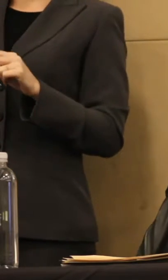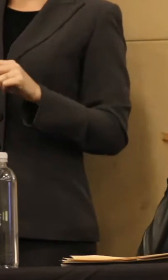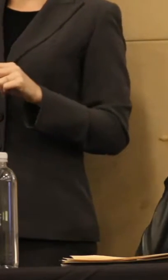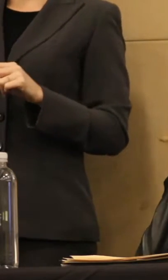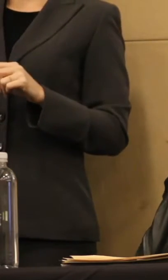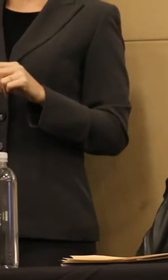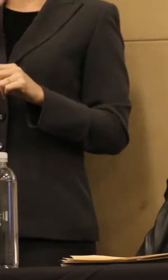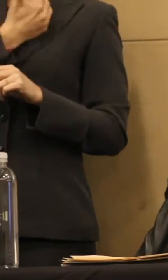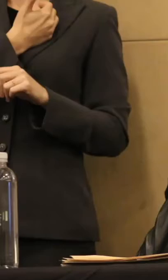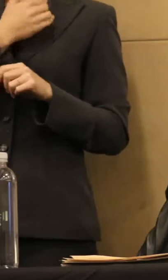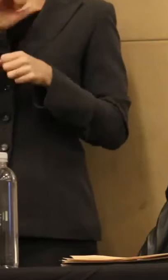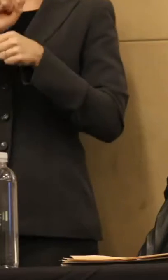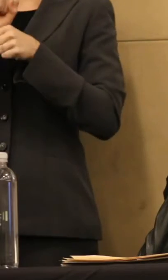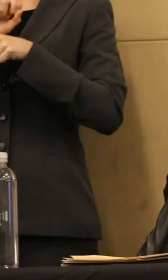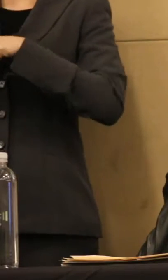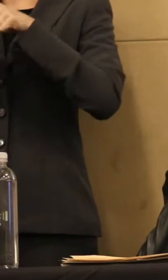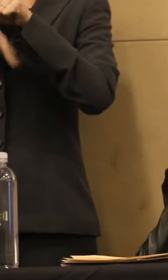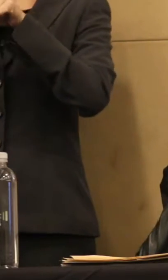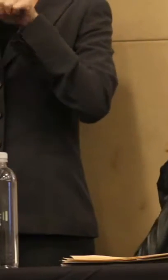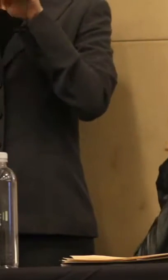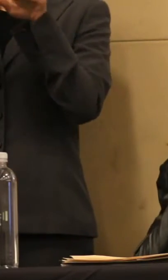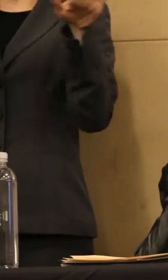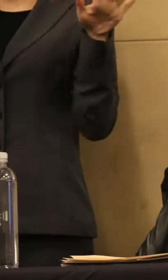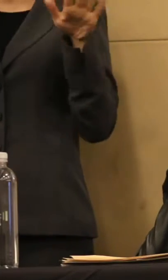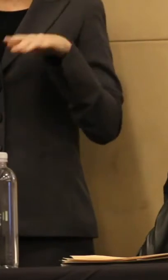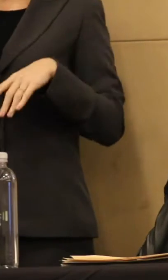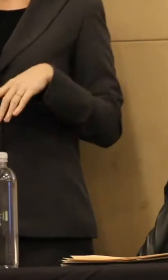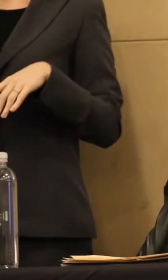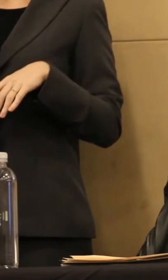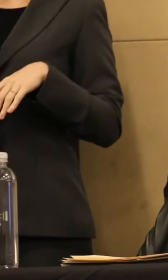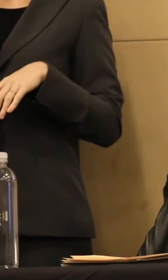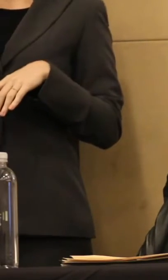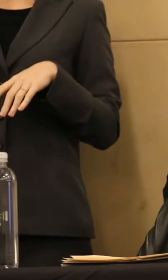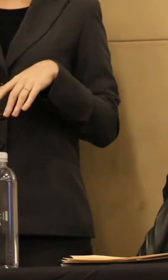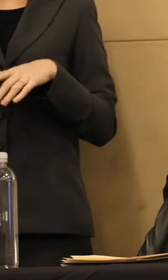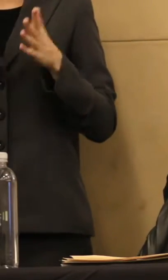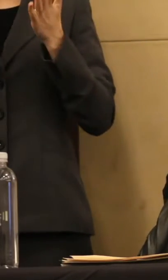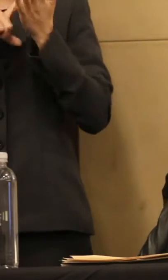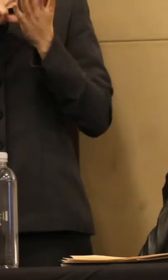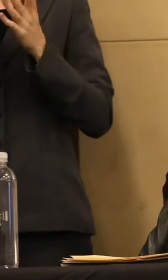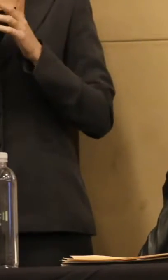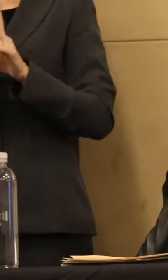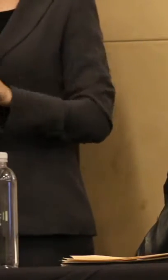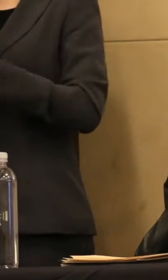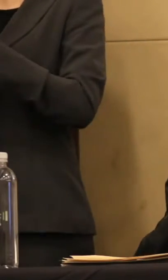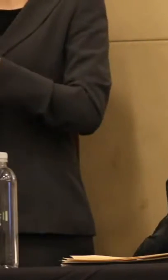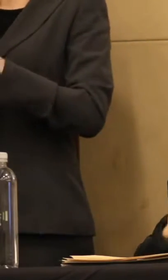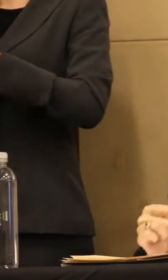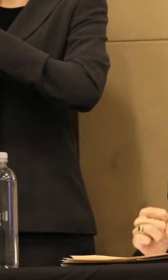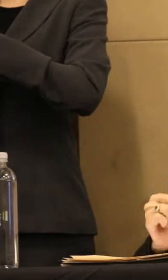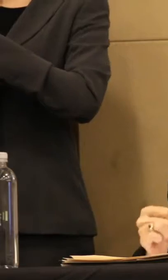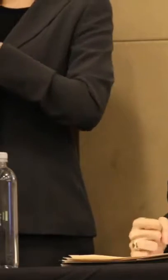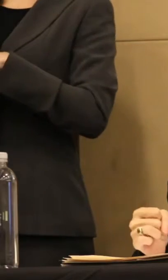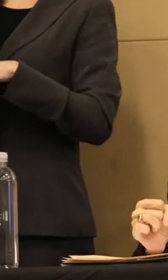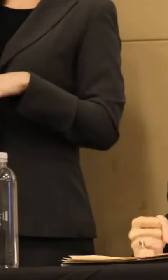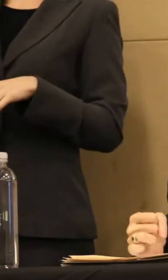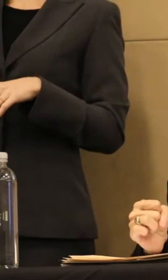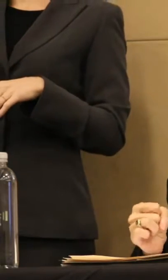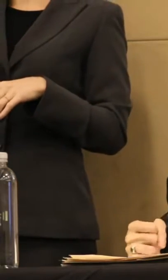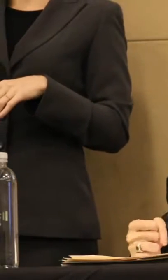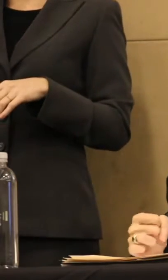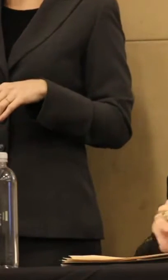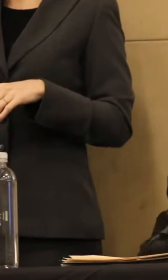was what's being done nationally he designated a task force to look more closely at Kentucky